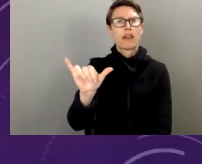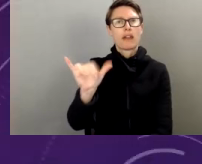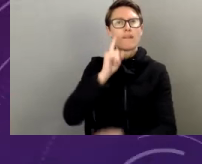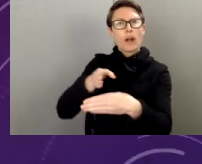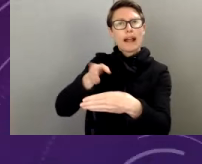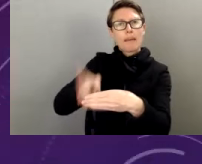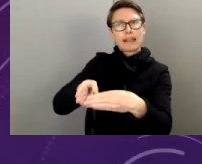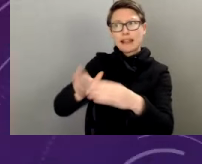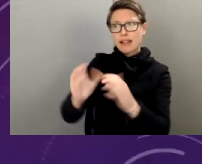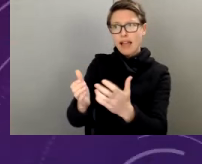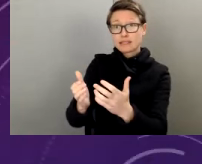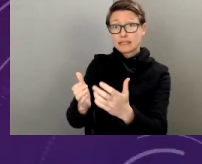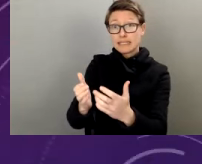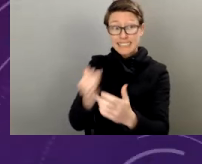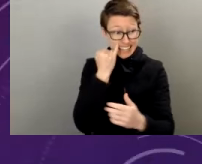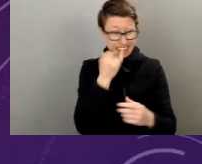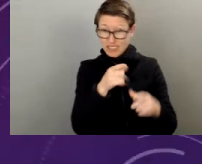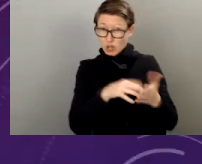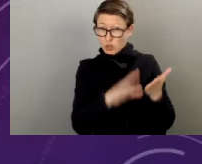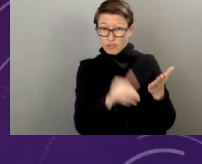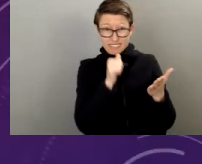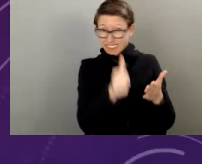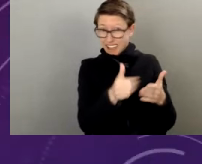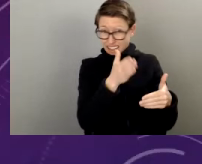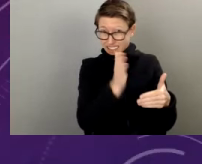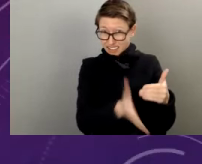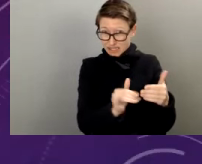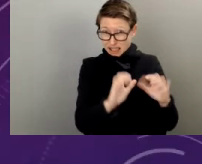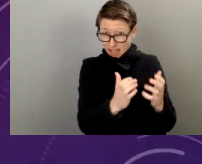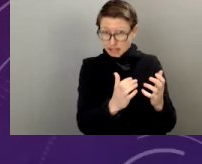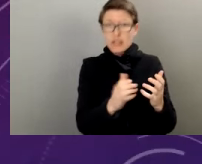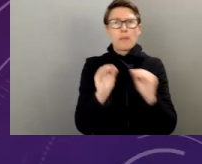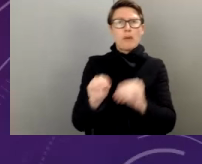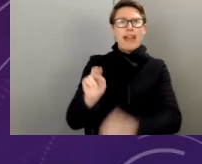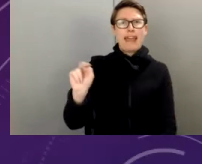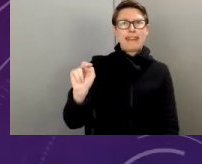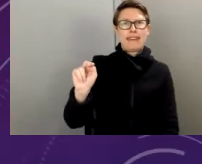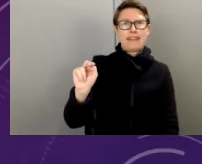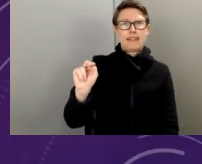if they did not complete the class. Sometimes with the pass no pass classes.